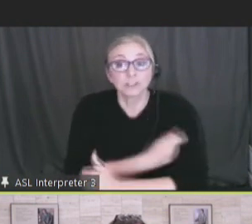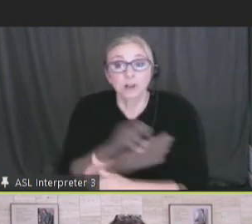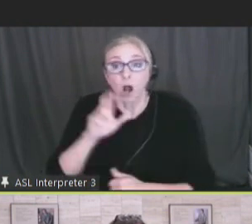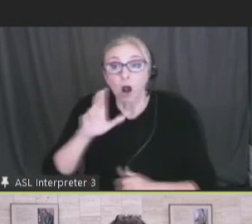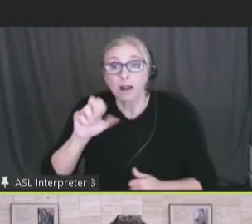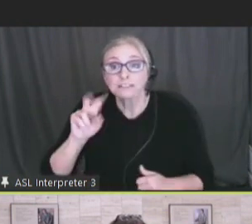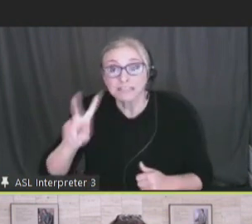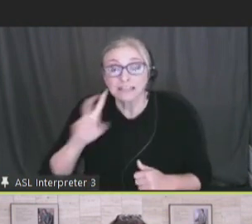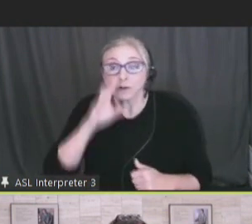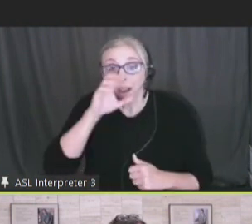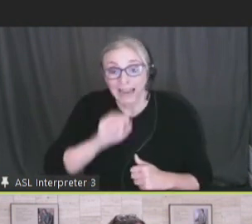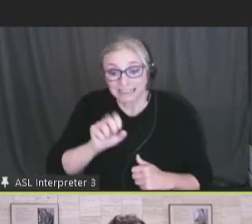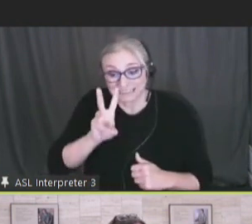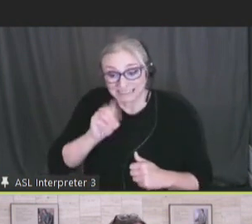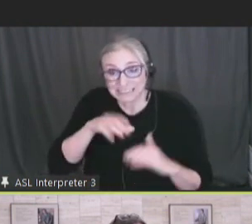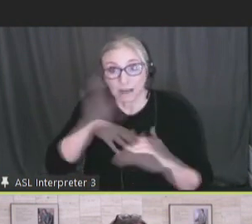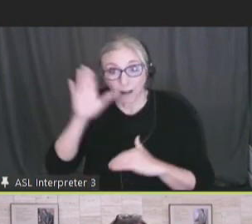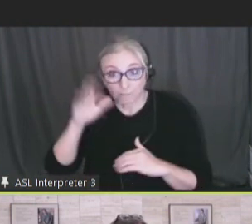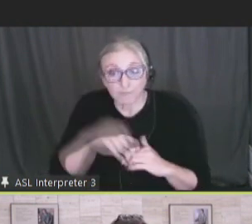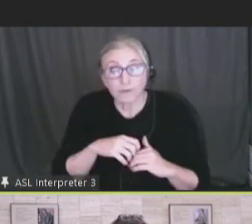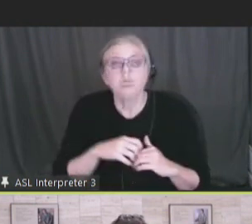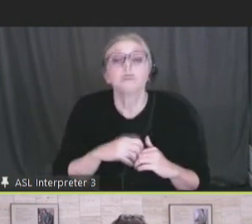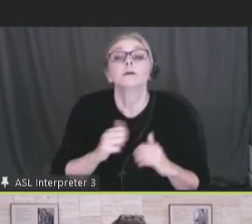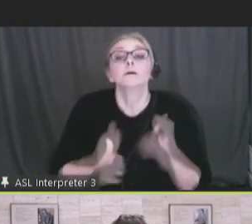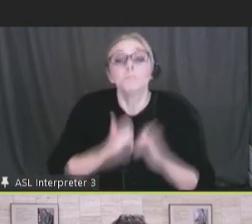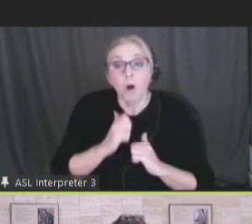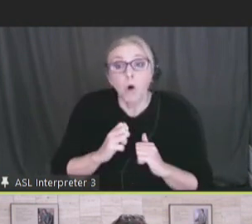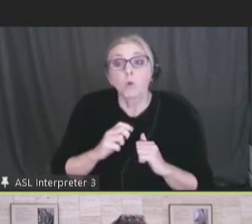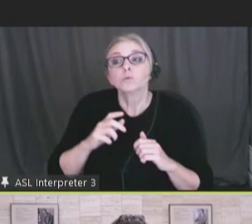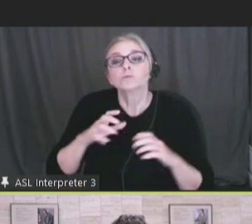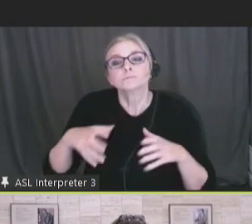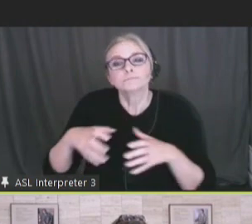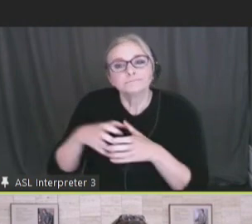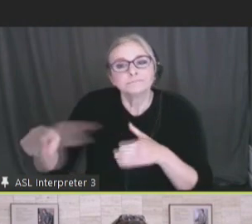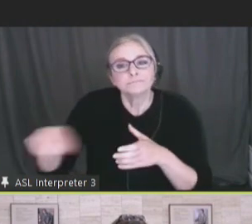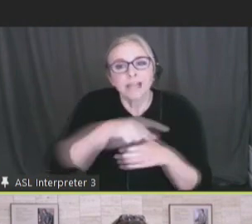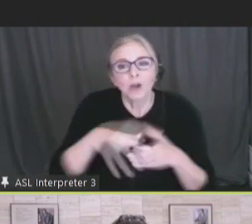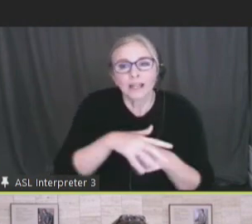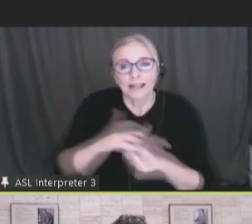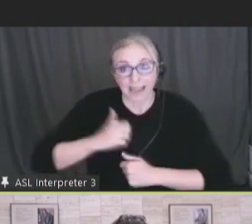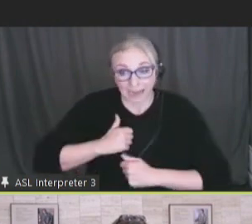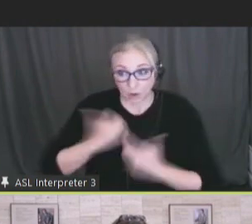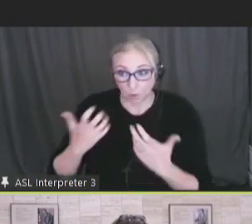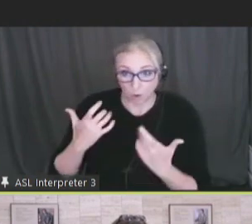adults 60 years and older. Most jurisdictions in Canada are awaiting Health Canada's authorization